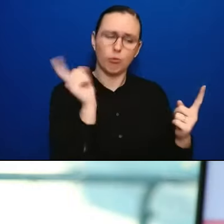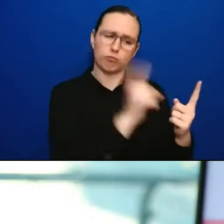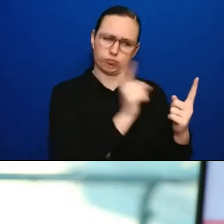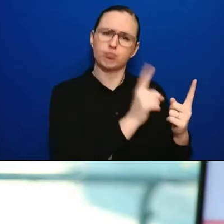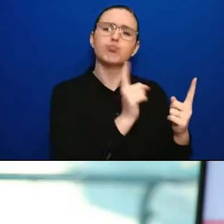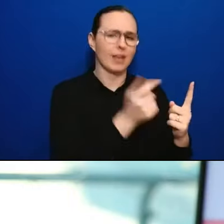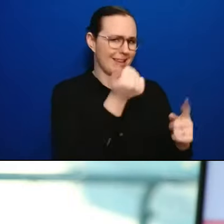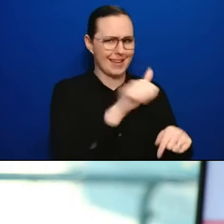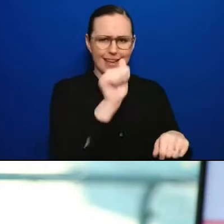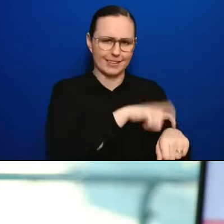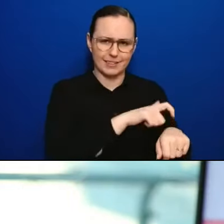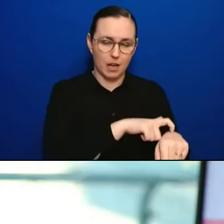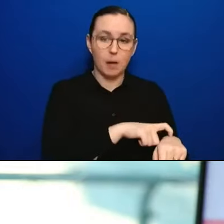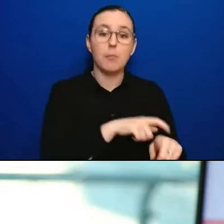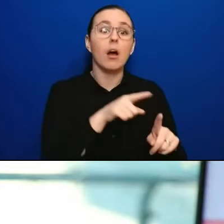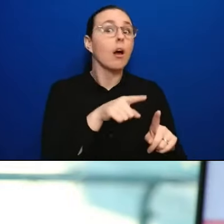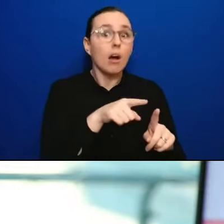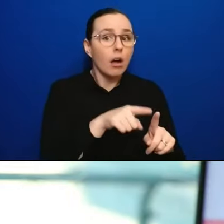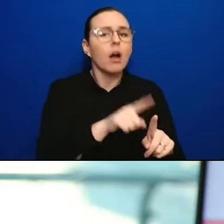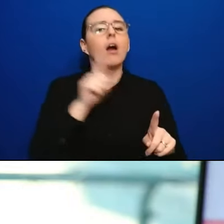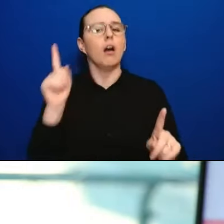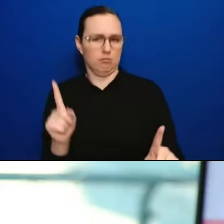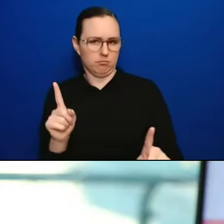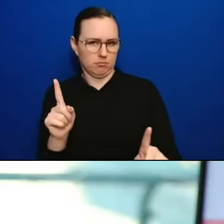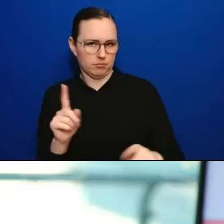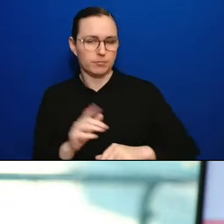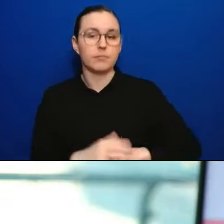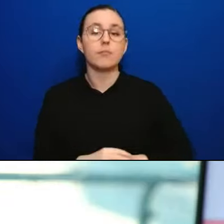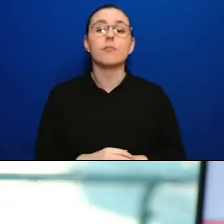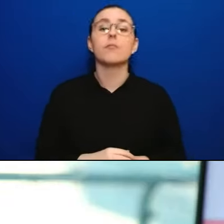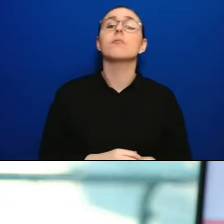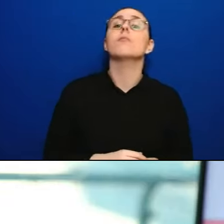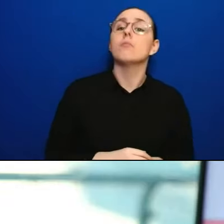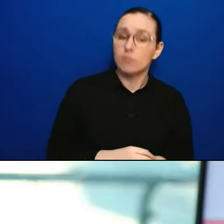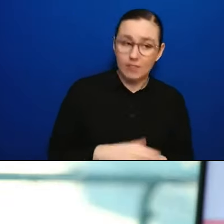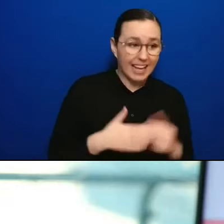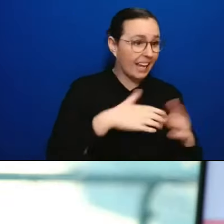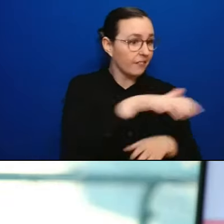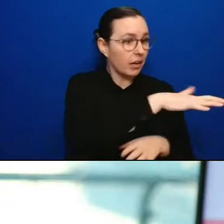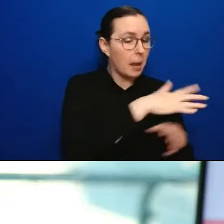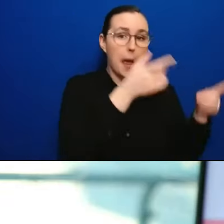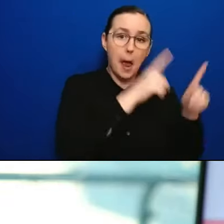with at least one additional person and for many people two additional people.